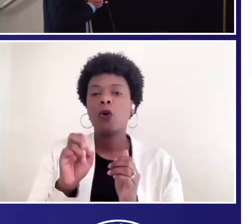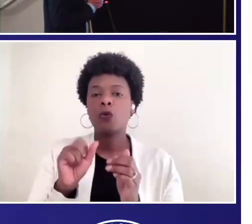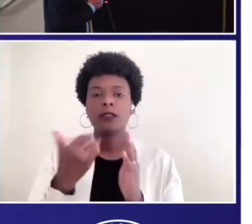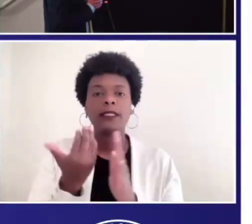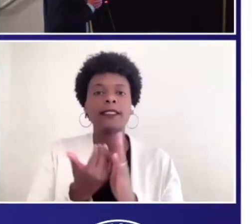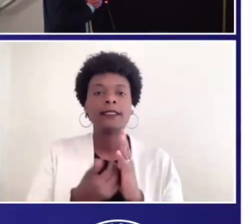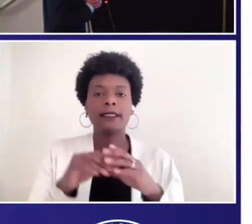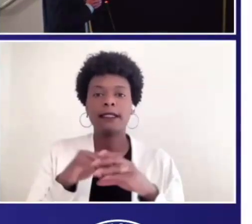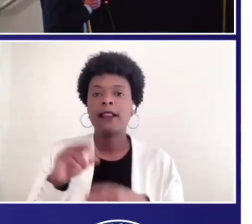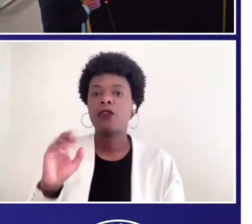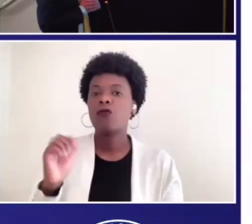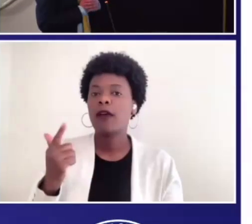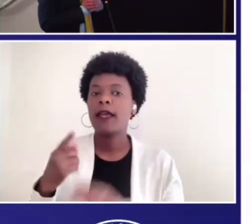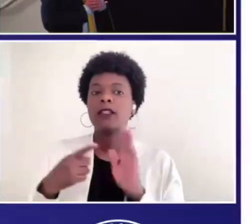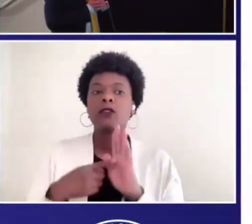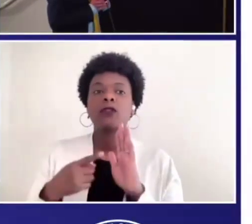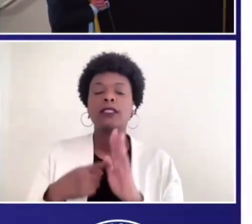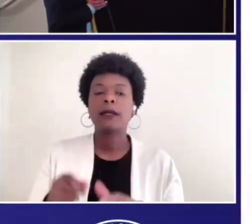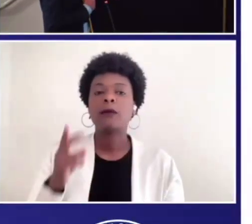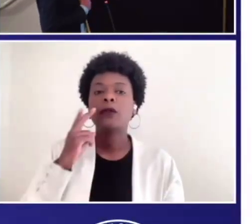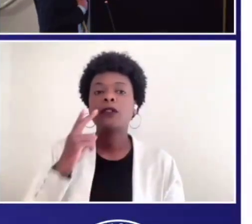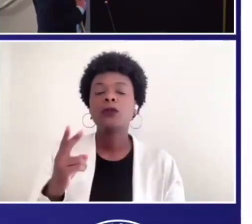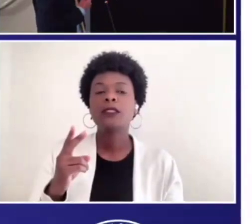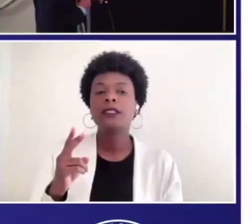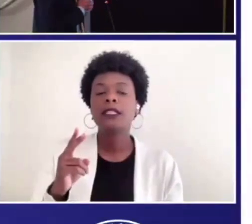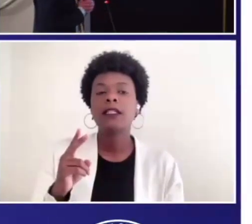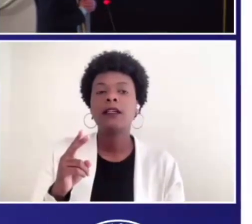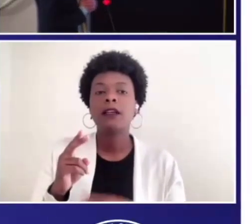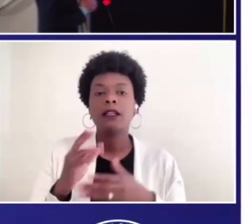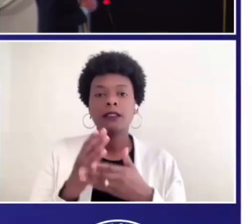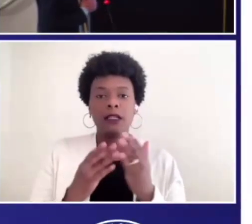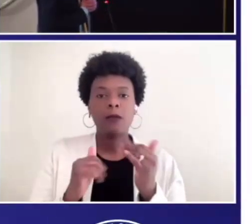So for example, they are the CIP codes that fall under veterinary medicine,